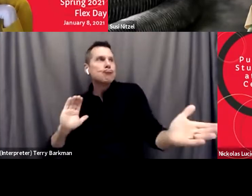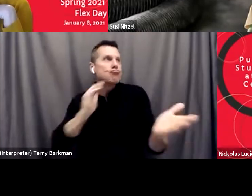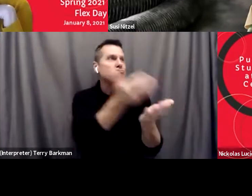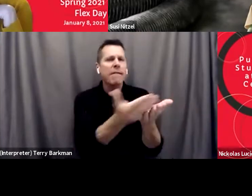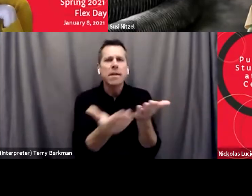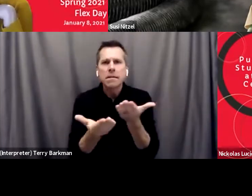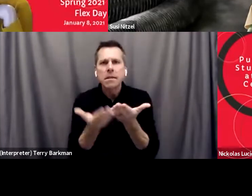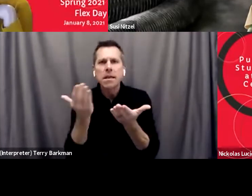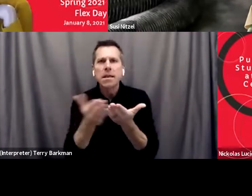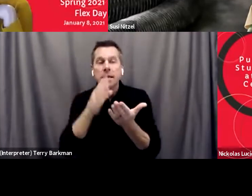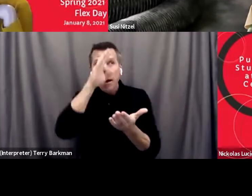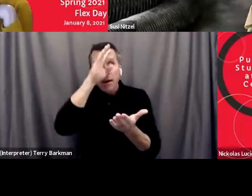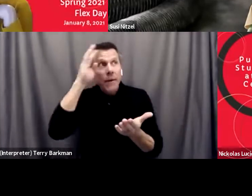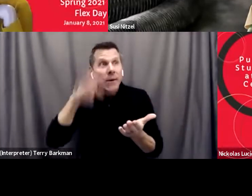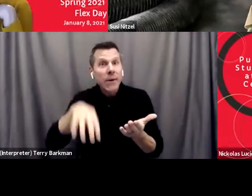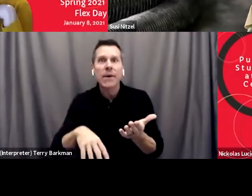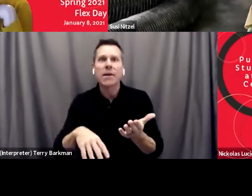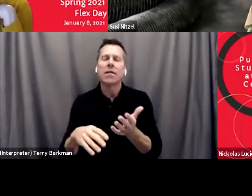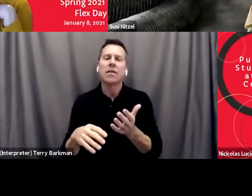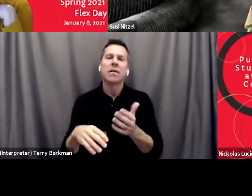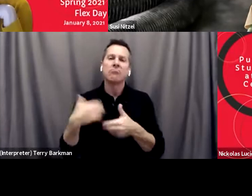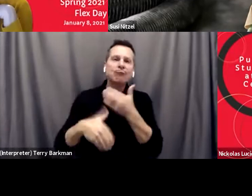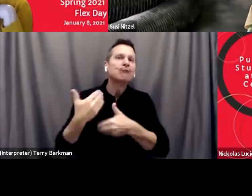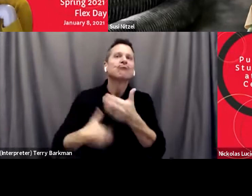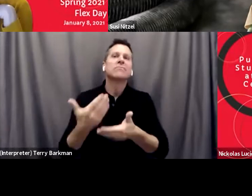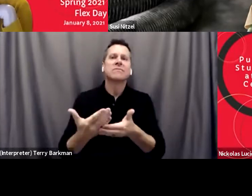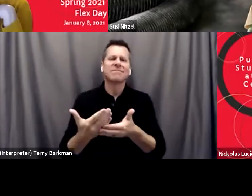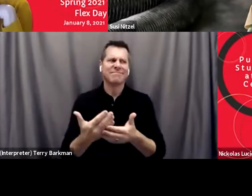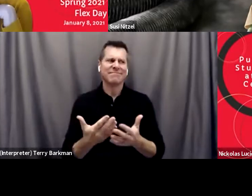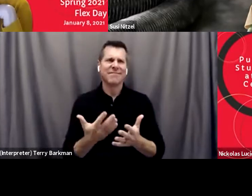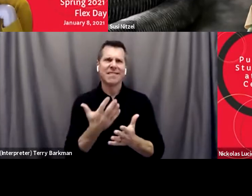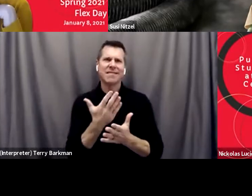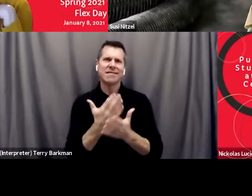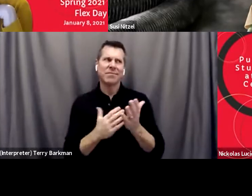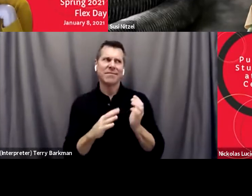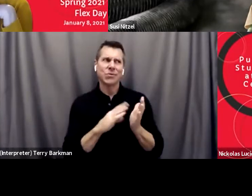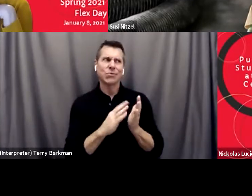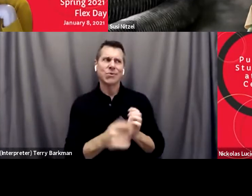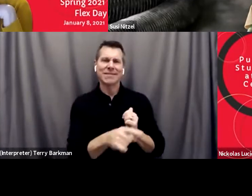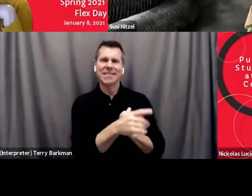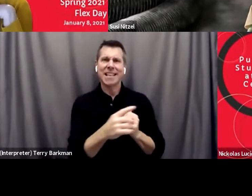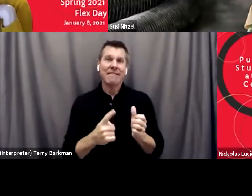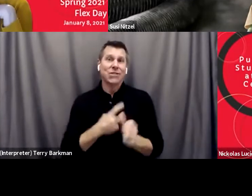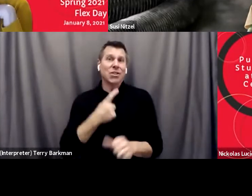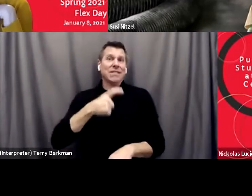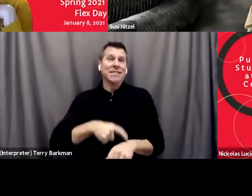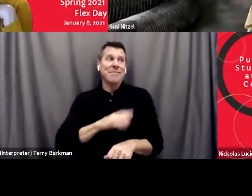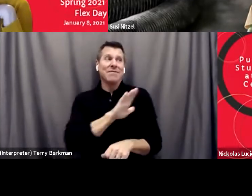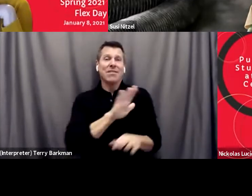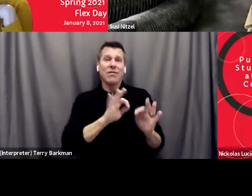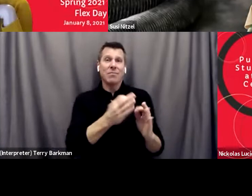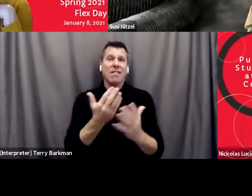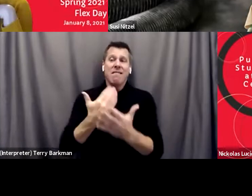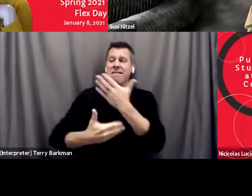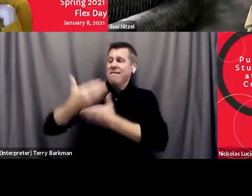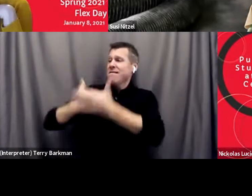easier for them, especially knowing that some of our students are first generation college students can sometimes feel even more